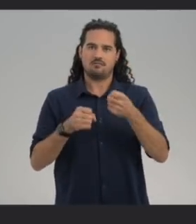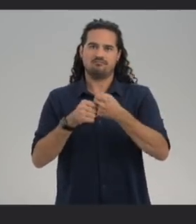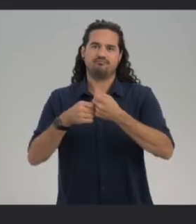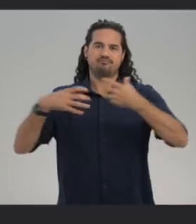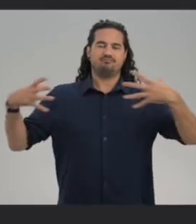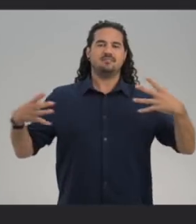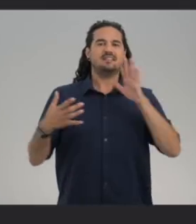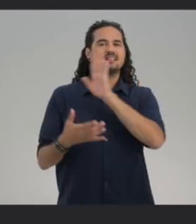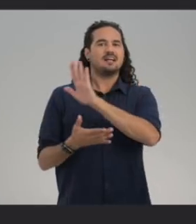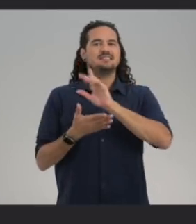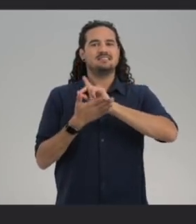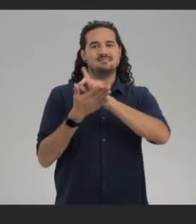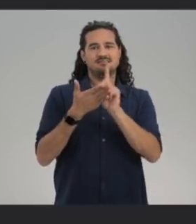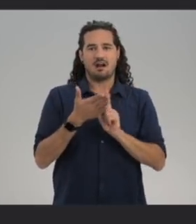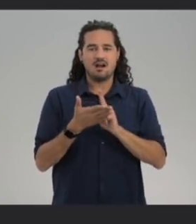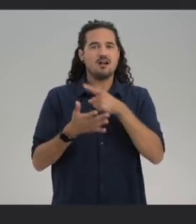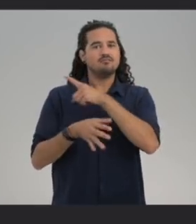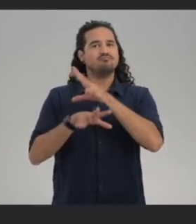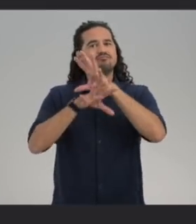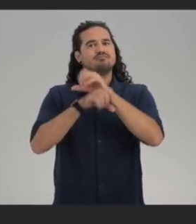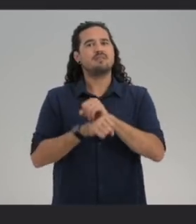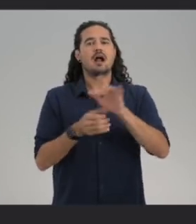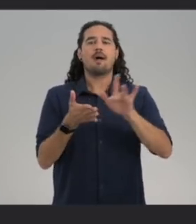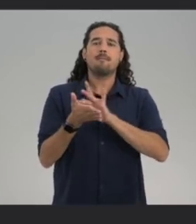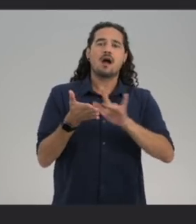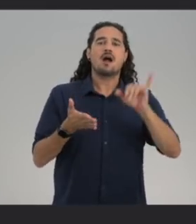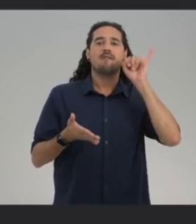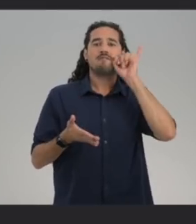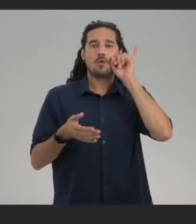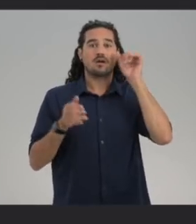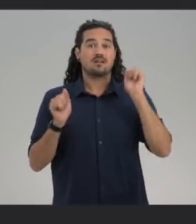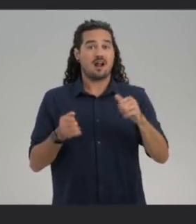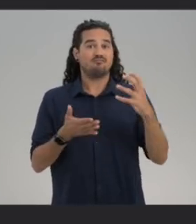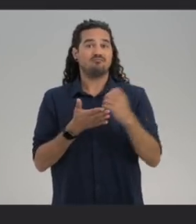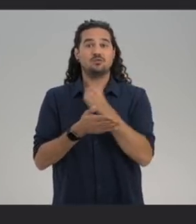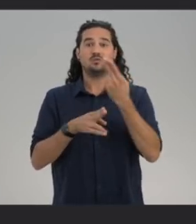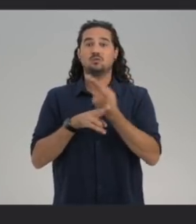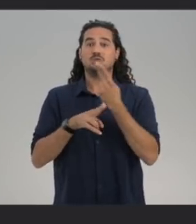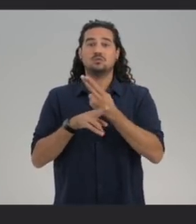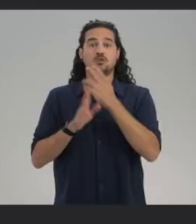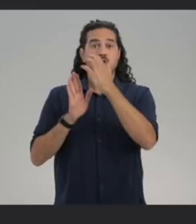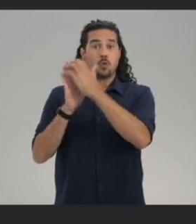that they're already accustomed to on iPhone and iPad, so they can optimize their code across the whole family.